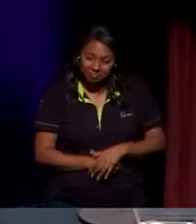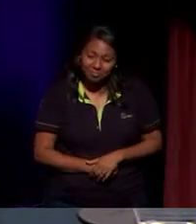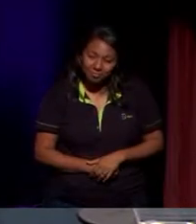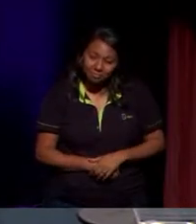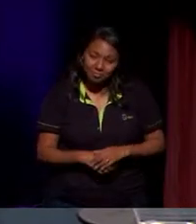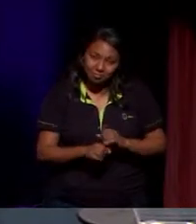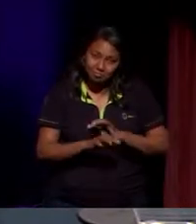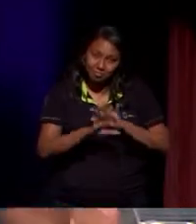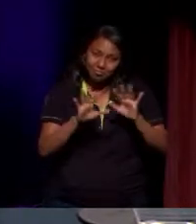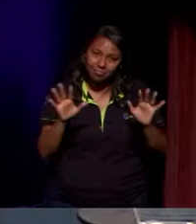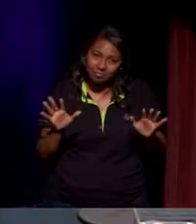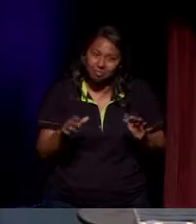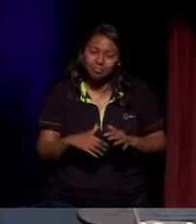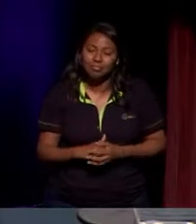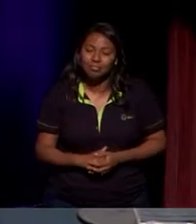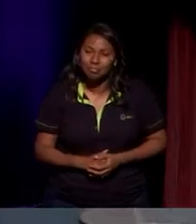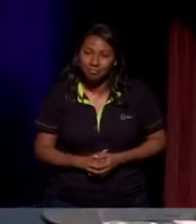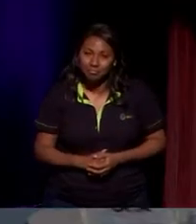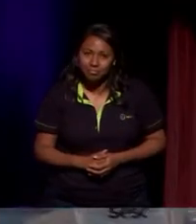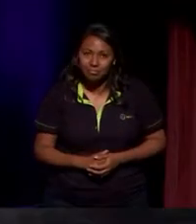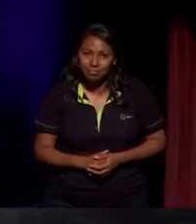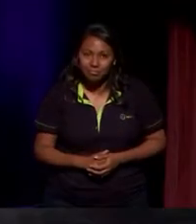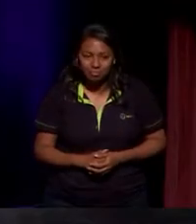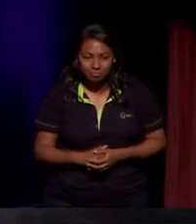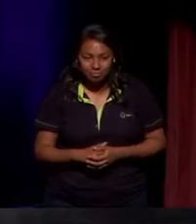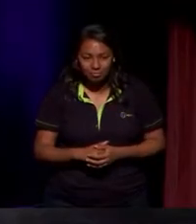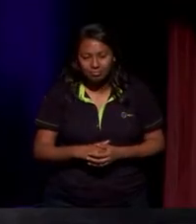with the sprawling patriarchy all over the world,